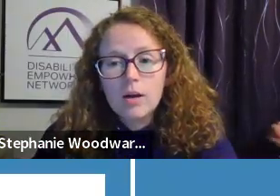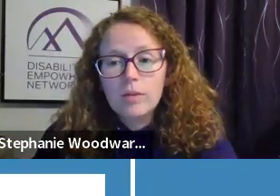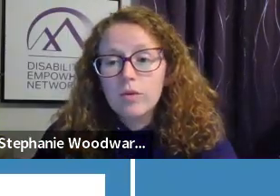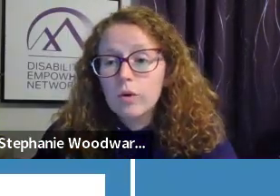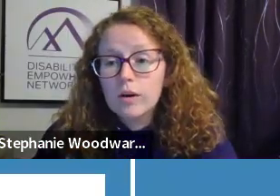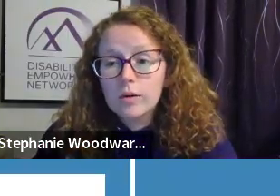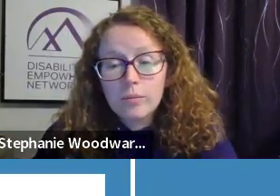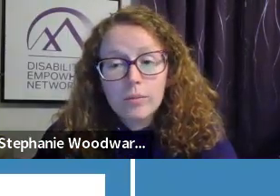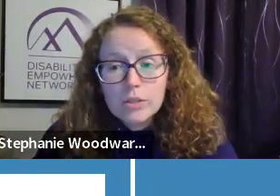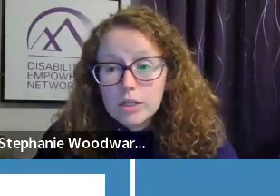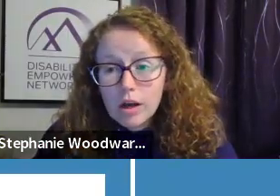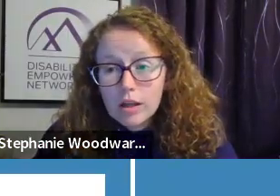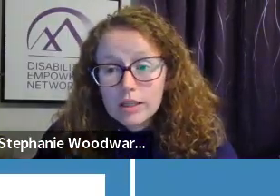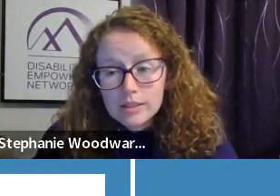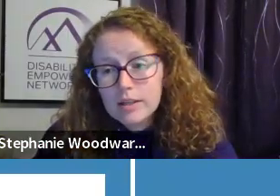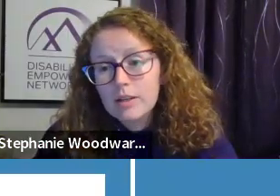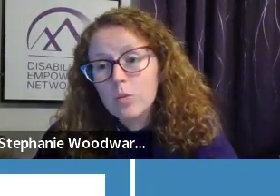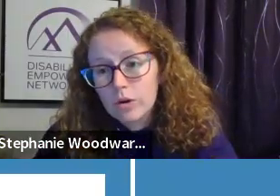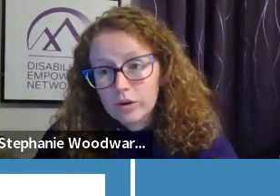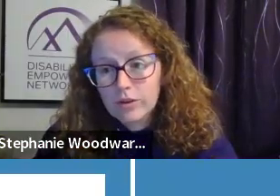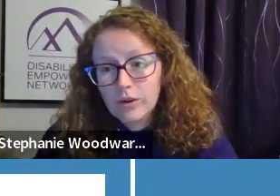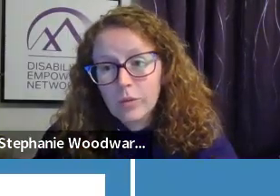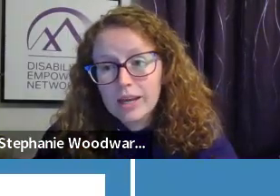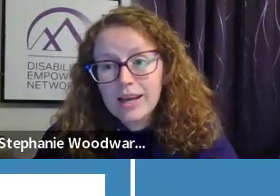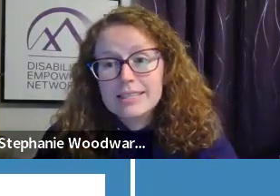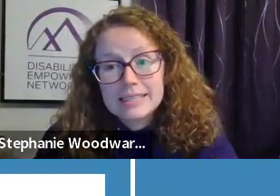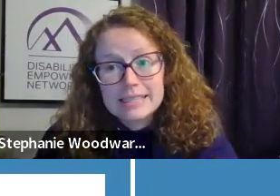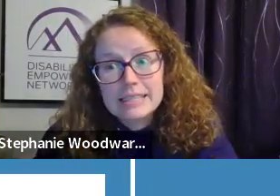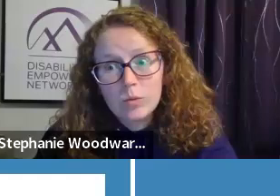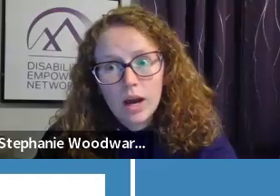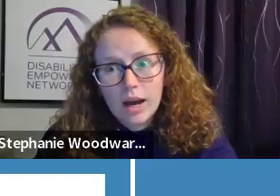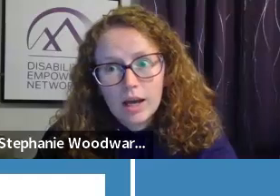medications relay services that allows individuals with hearing or speech